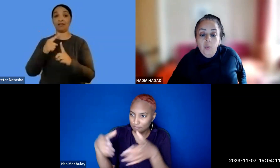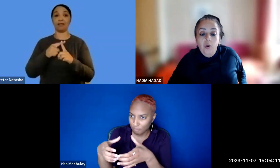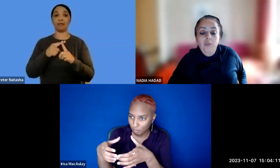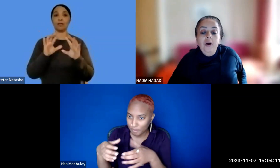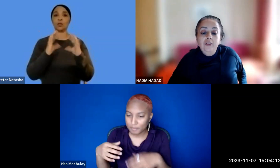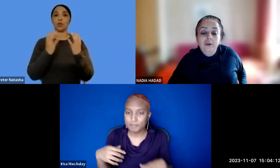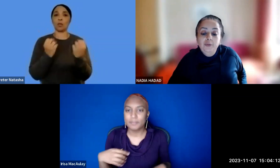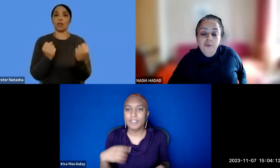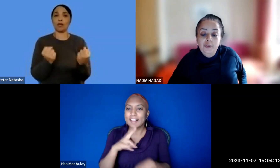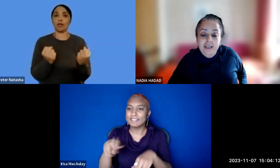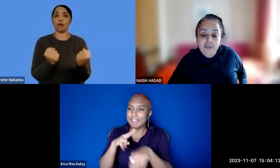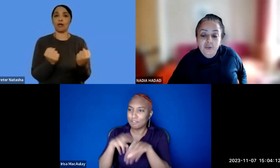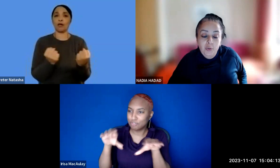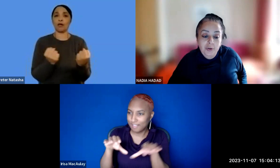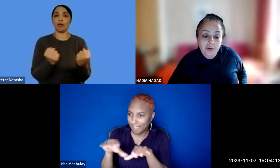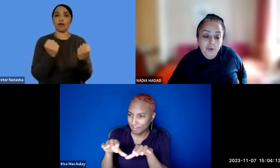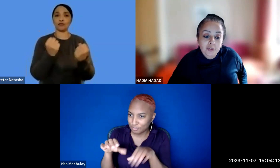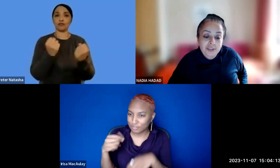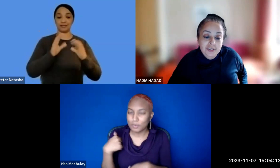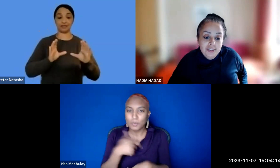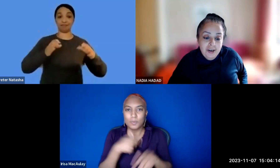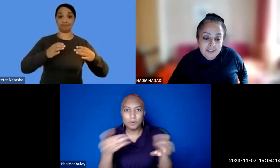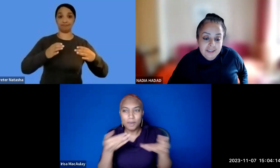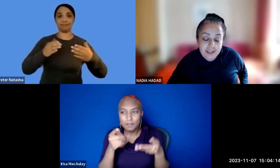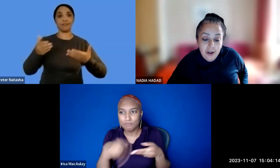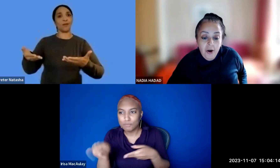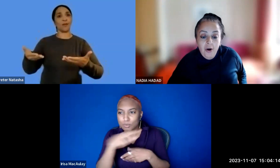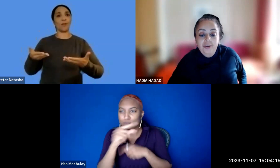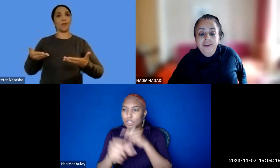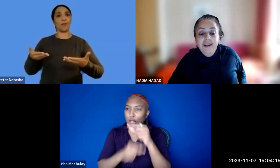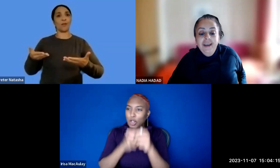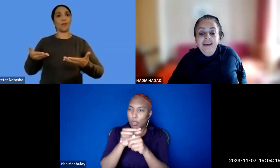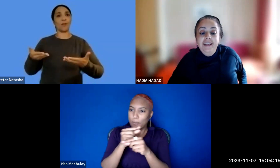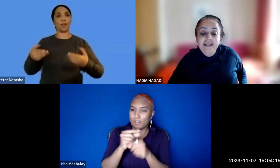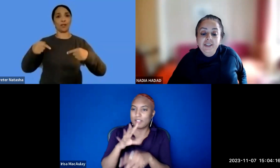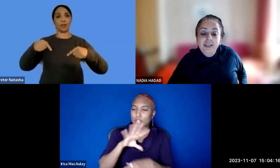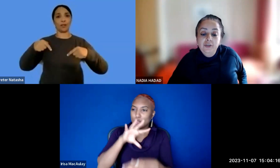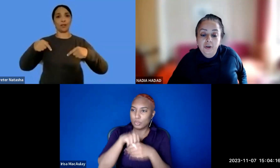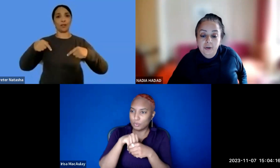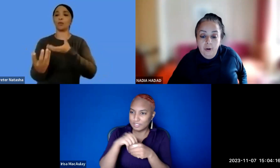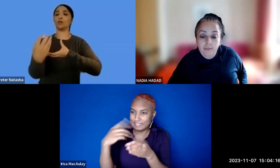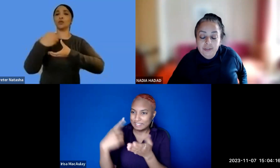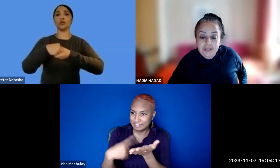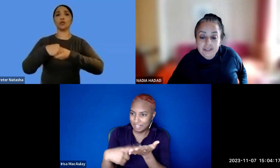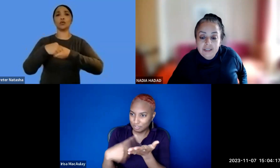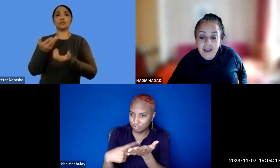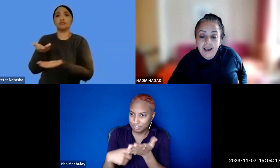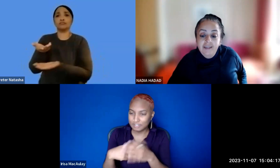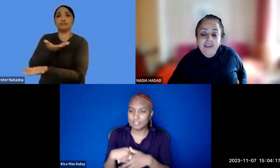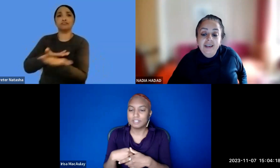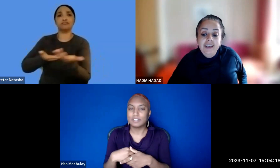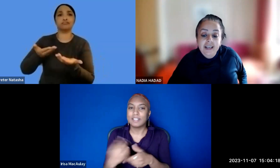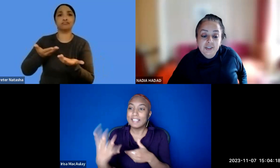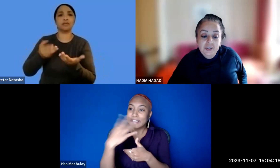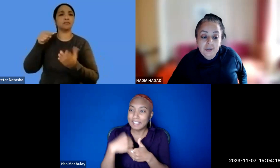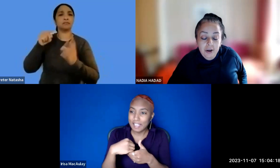a warm welcome to today's Global Inclusion discussion on "Engaging donor offices and delegations